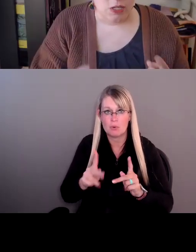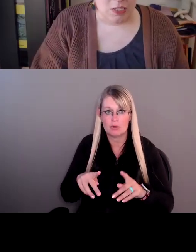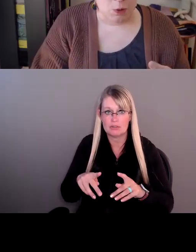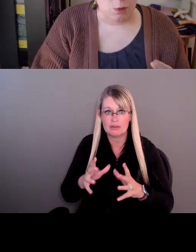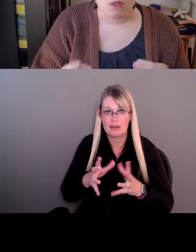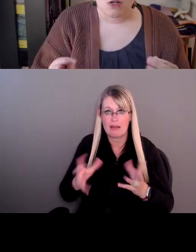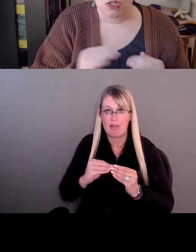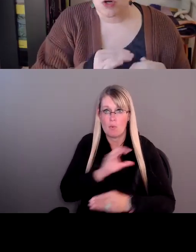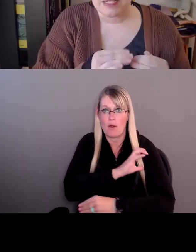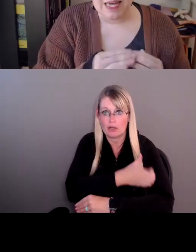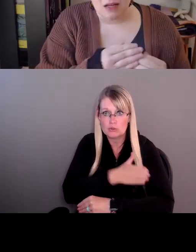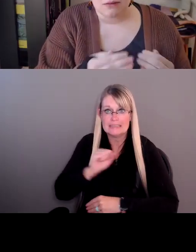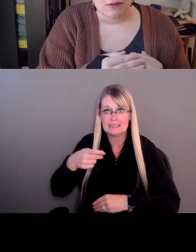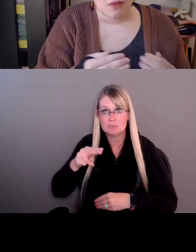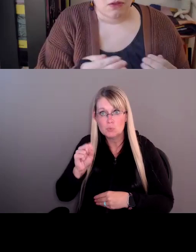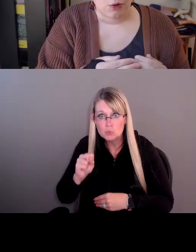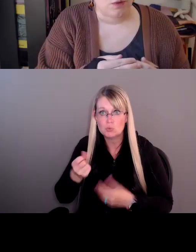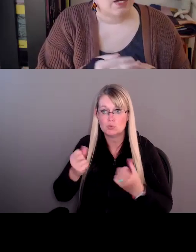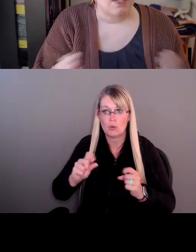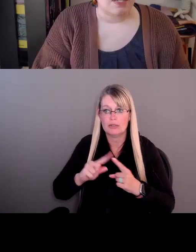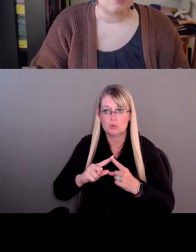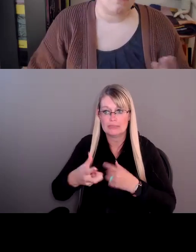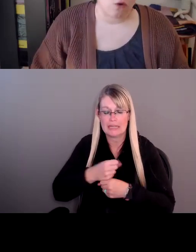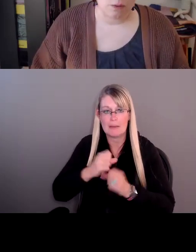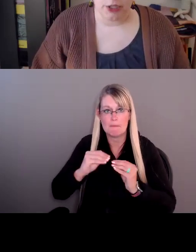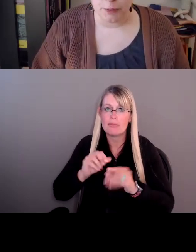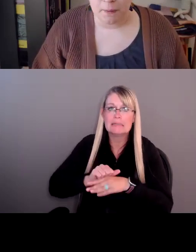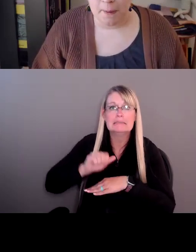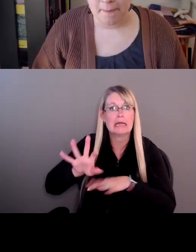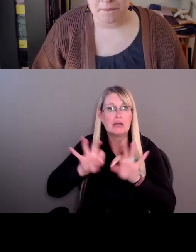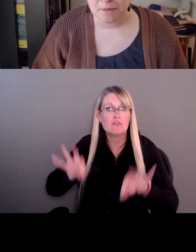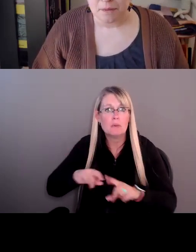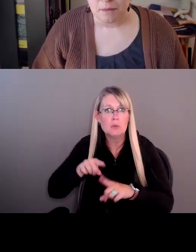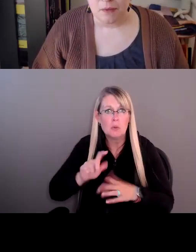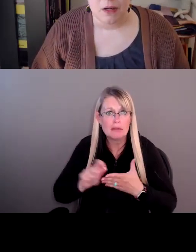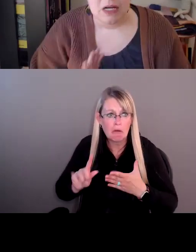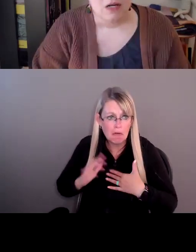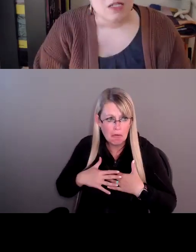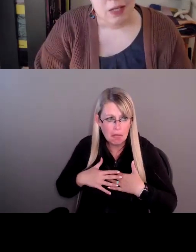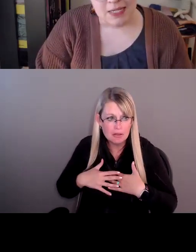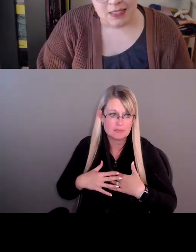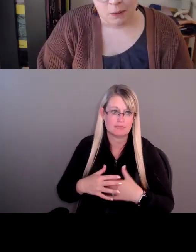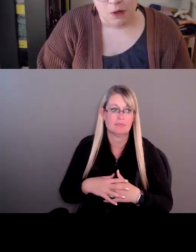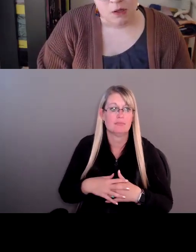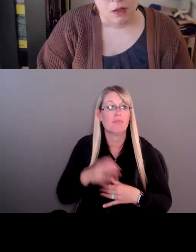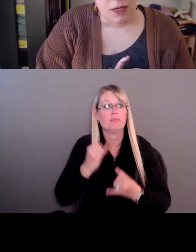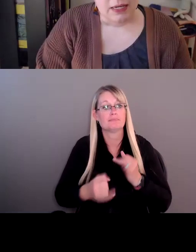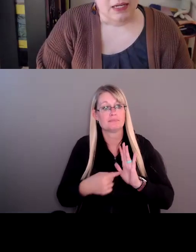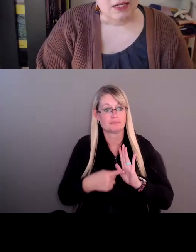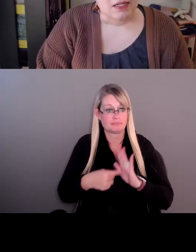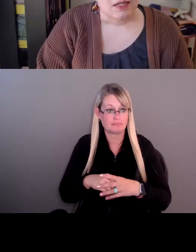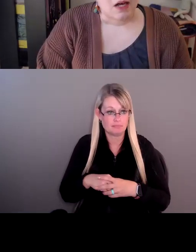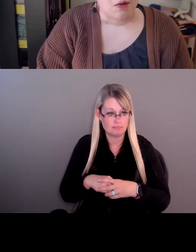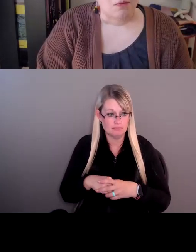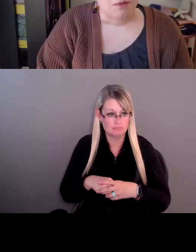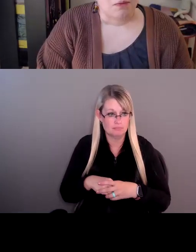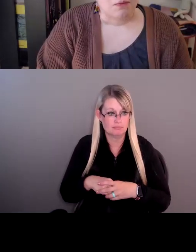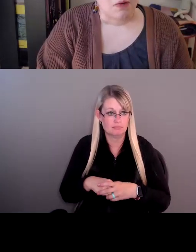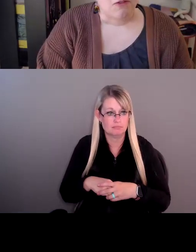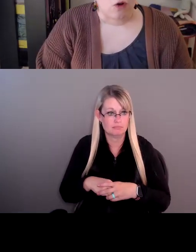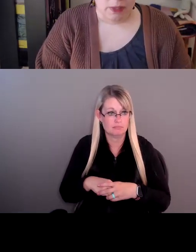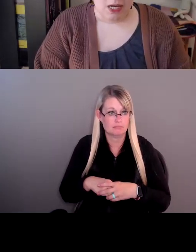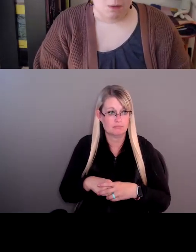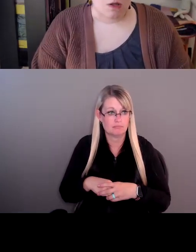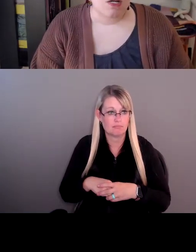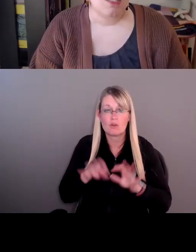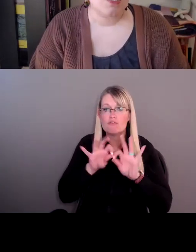and spoons on just trying to get through sending a form to you. So my last example is a form example.